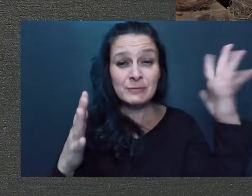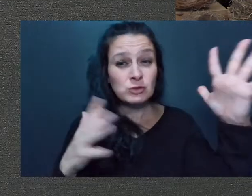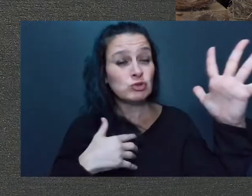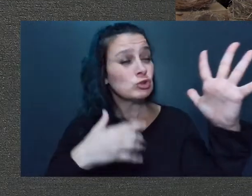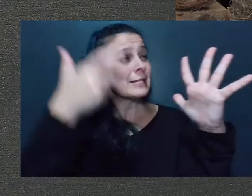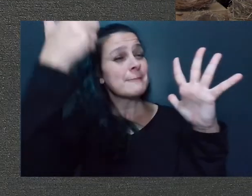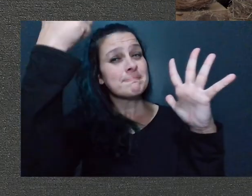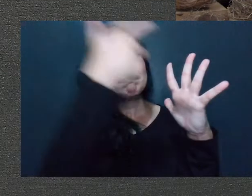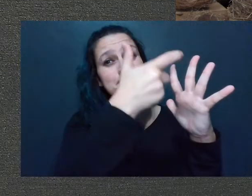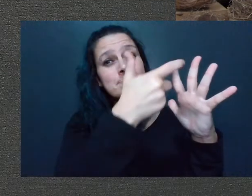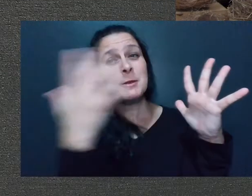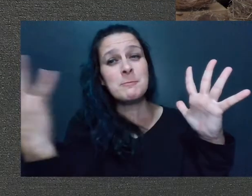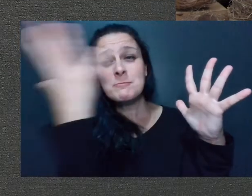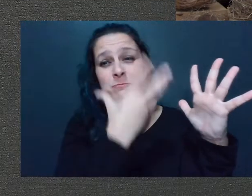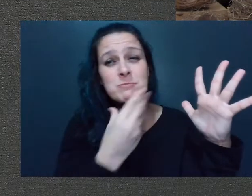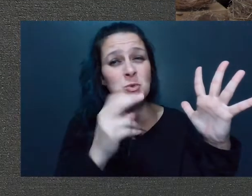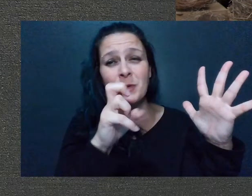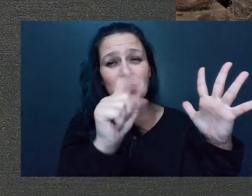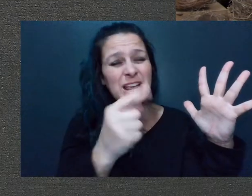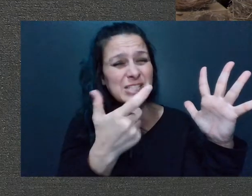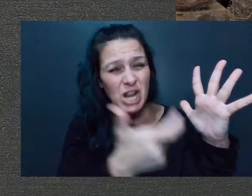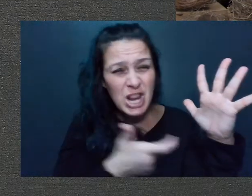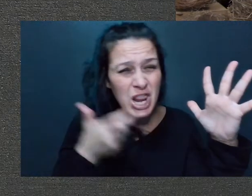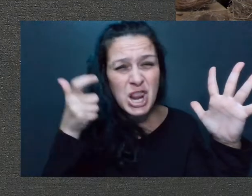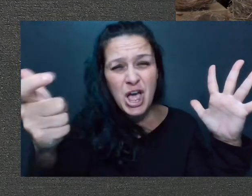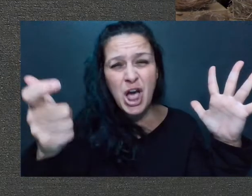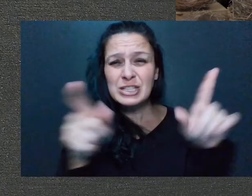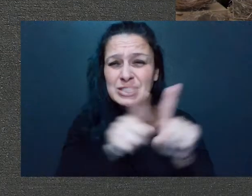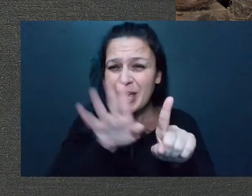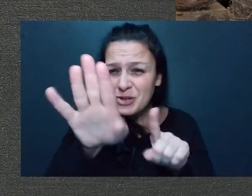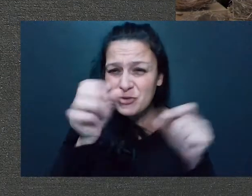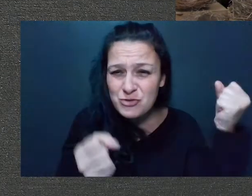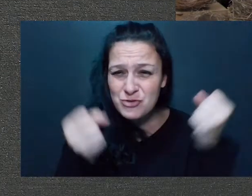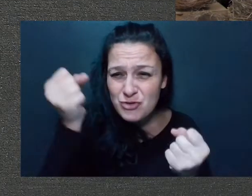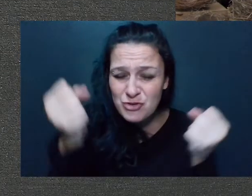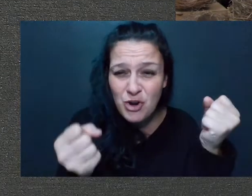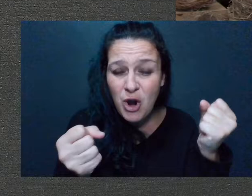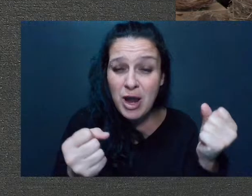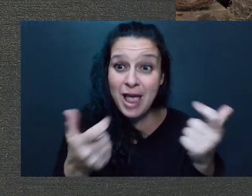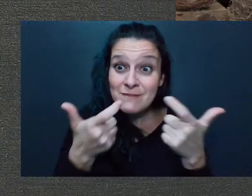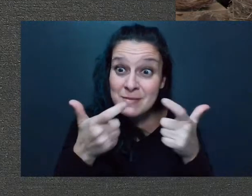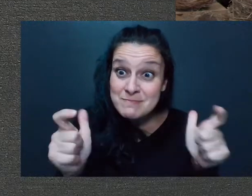build this beautiful nest, it's almost as big as your car because they have big eggs